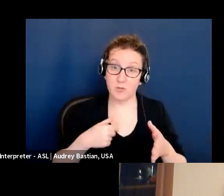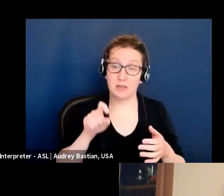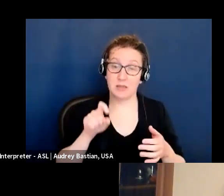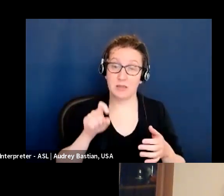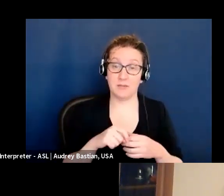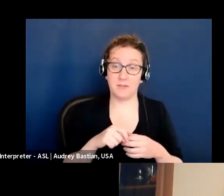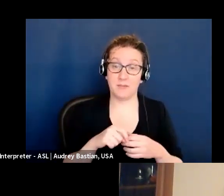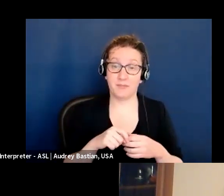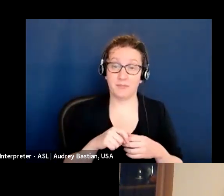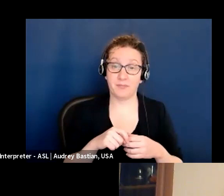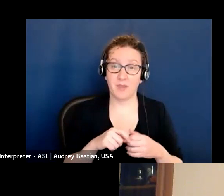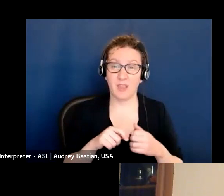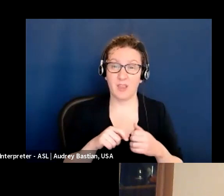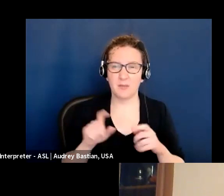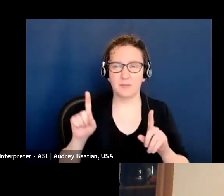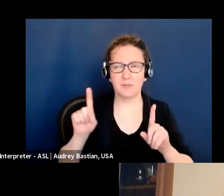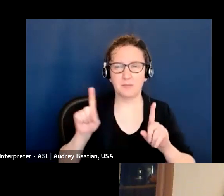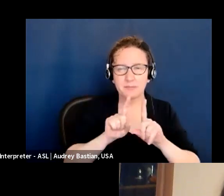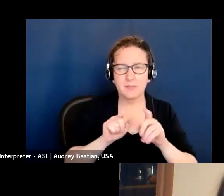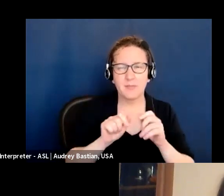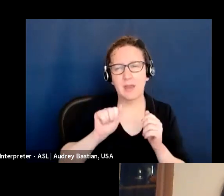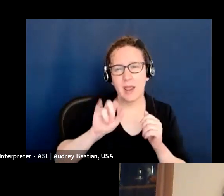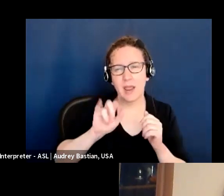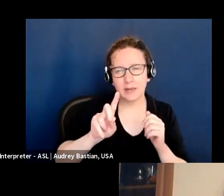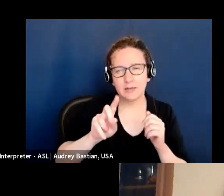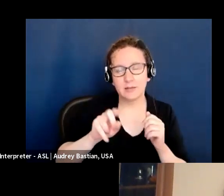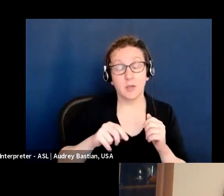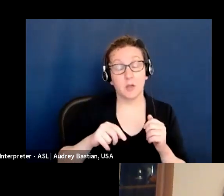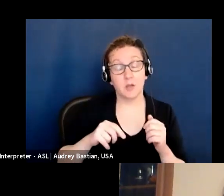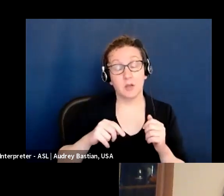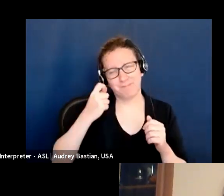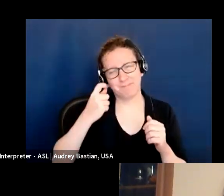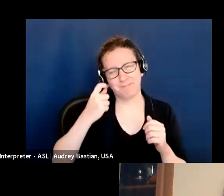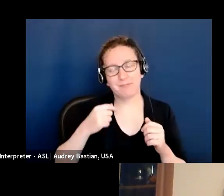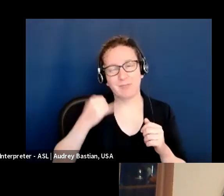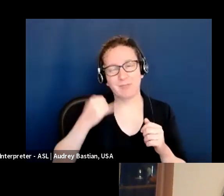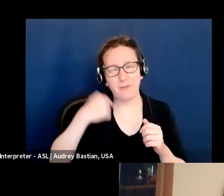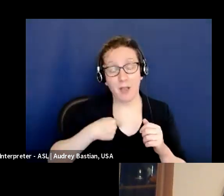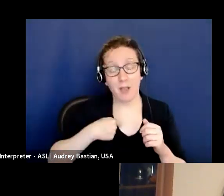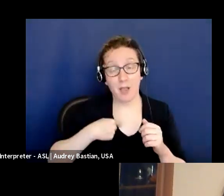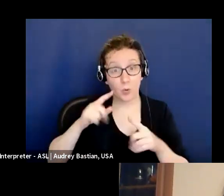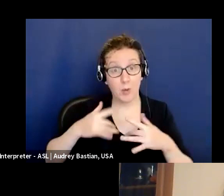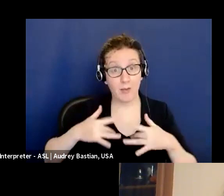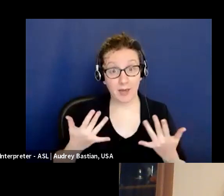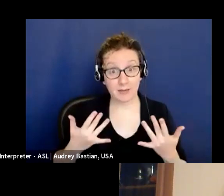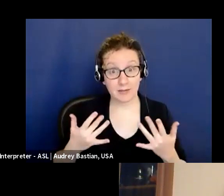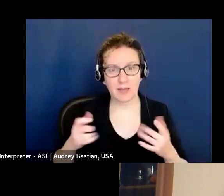aids to for example, like I don't know. If I'm in the event, I need aids to move around